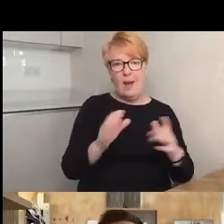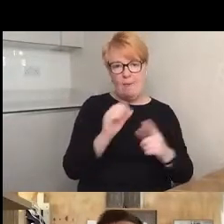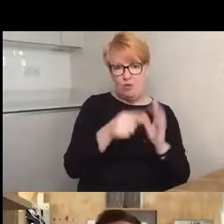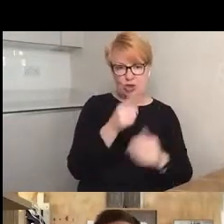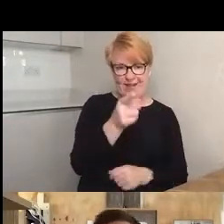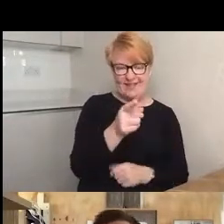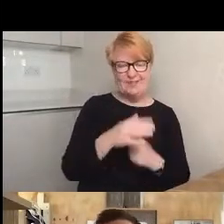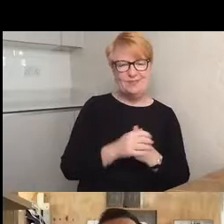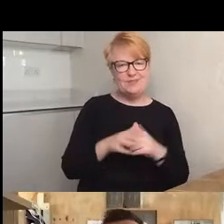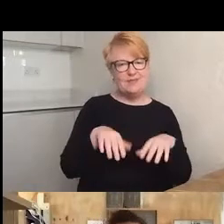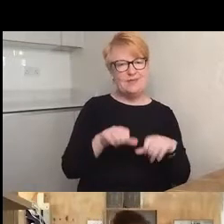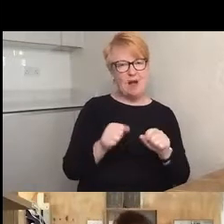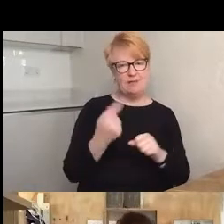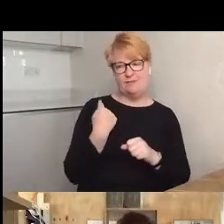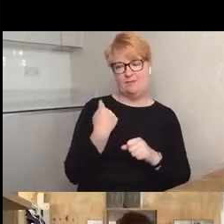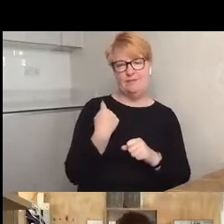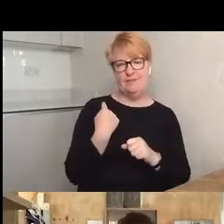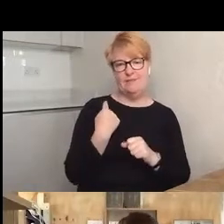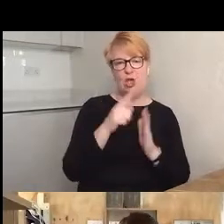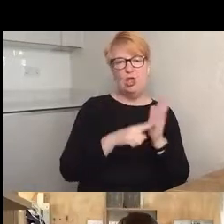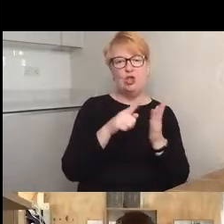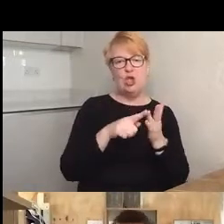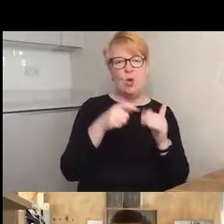ago by Joe Capper, the Collaborations Curator there.